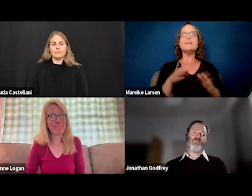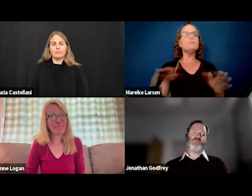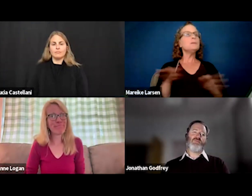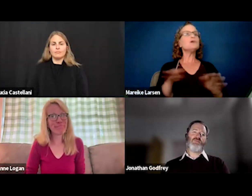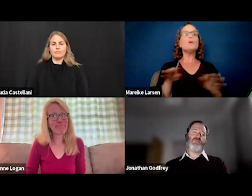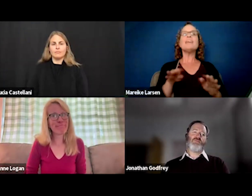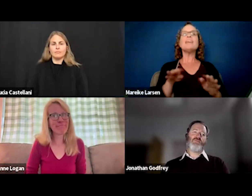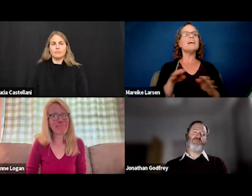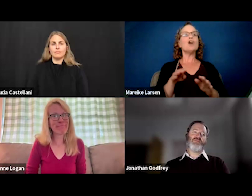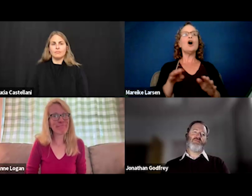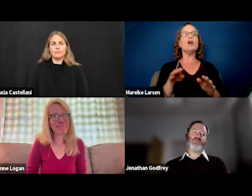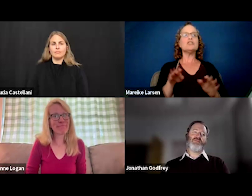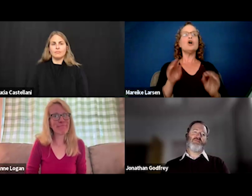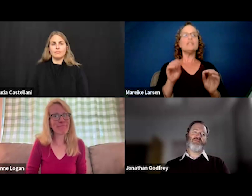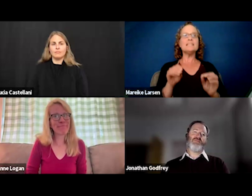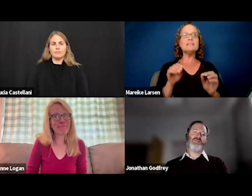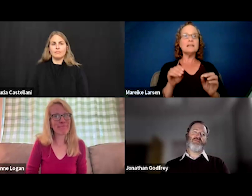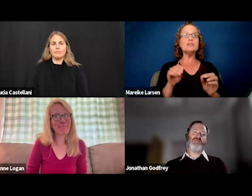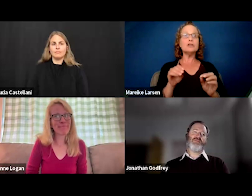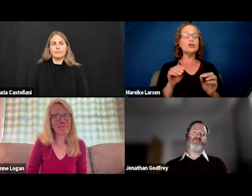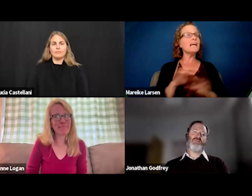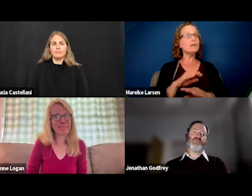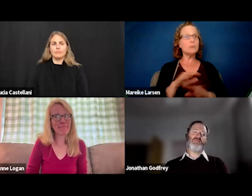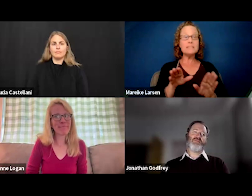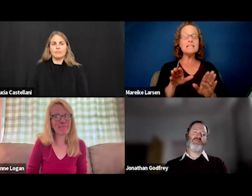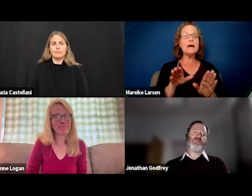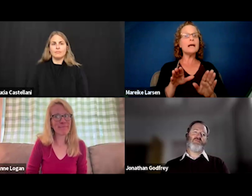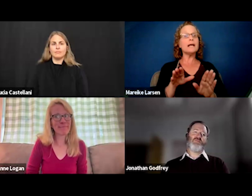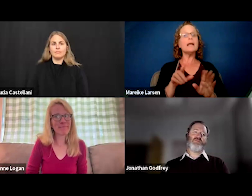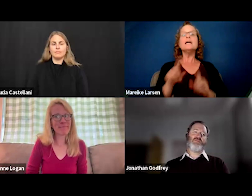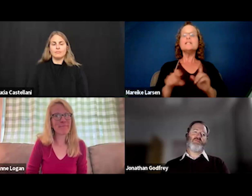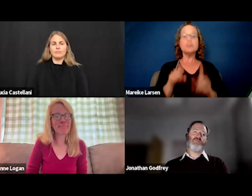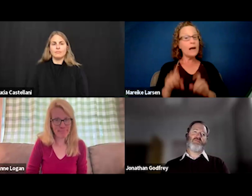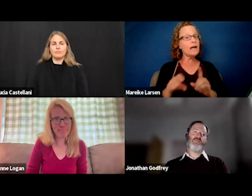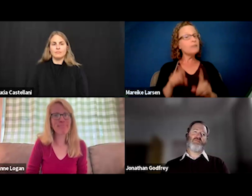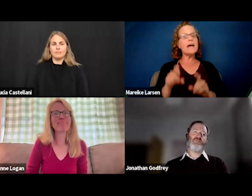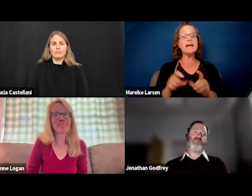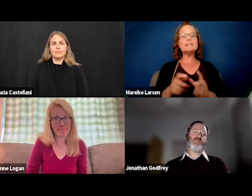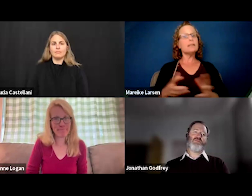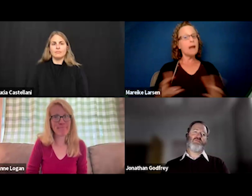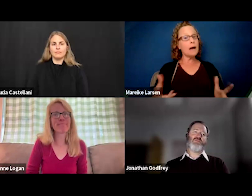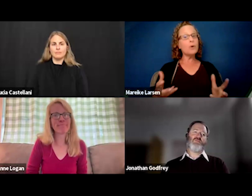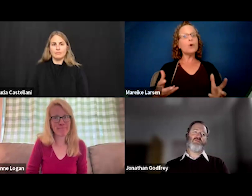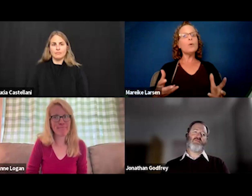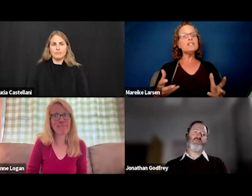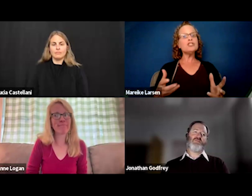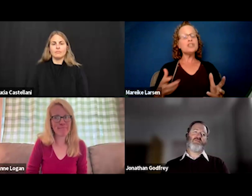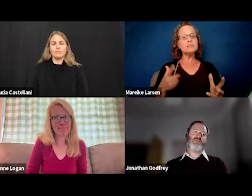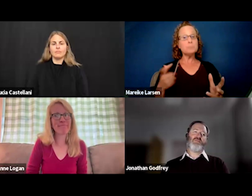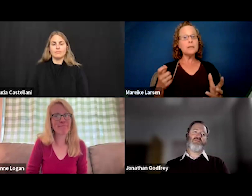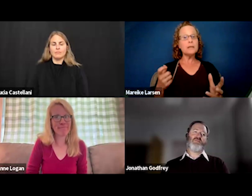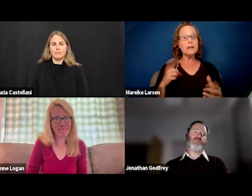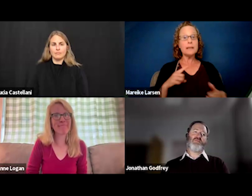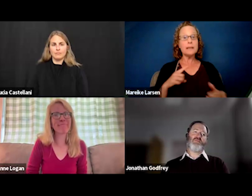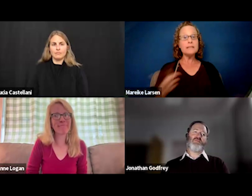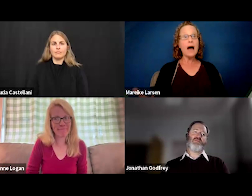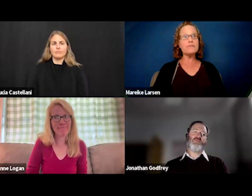Deaf people don't get that at all. It's called incidental learning, and we miss out on it. So I have to ask a lot more questions because I'm deaf.